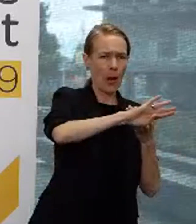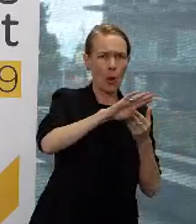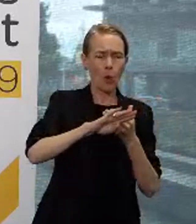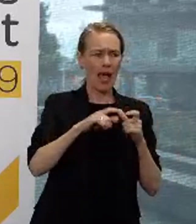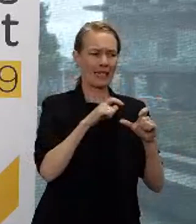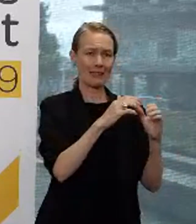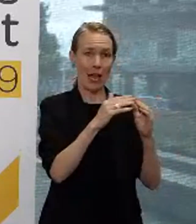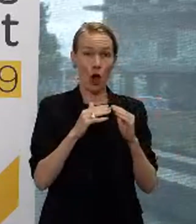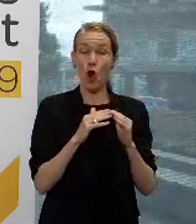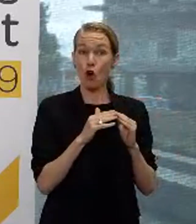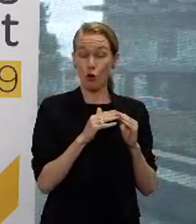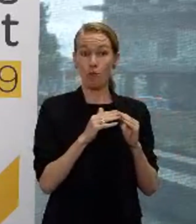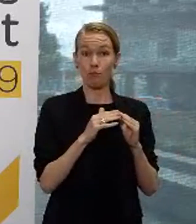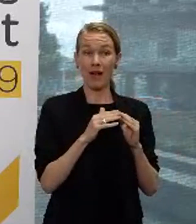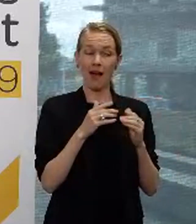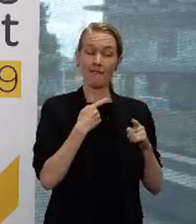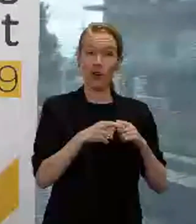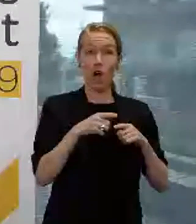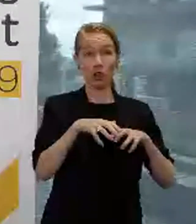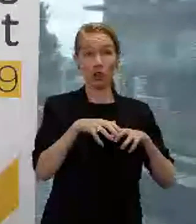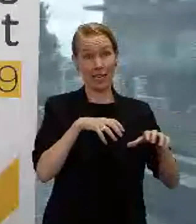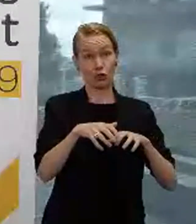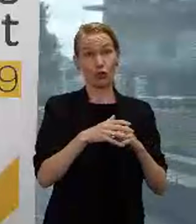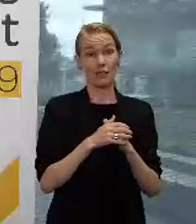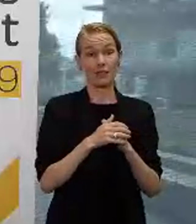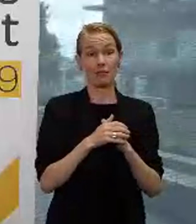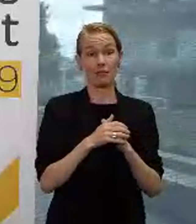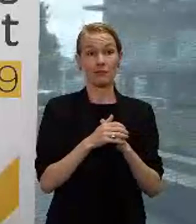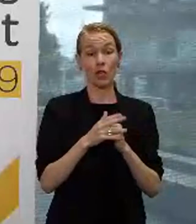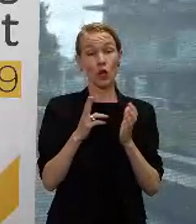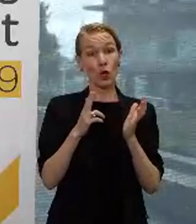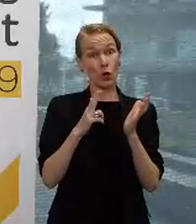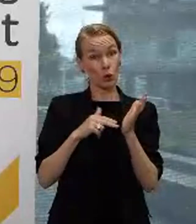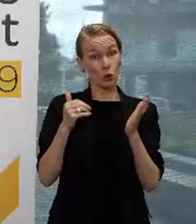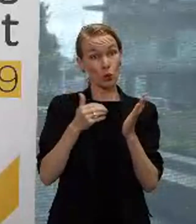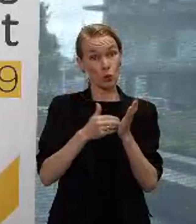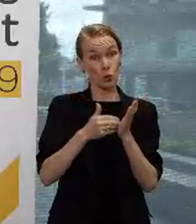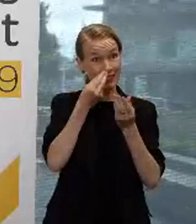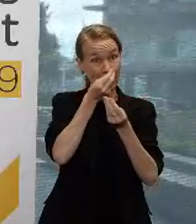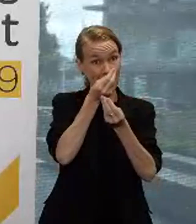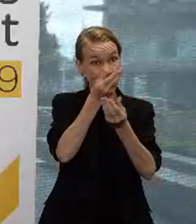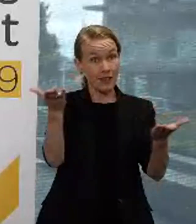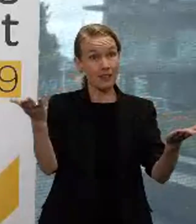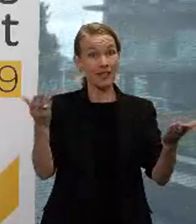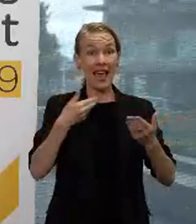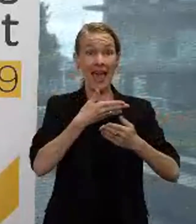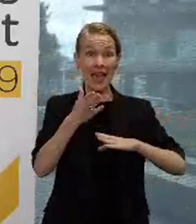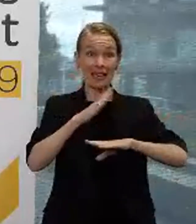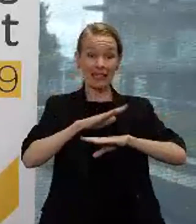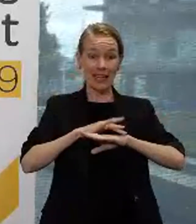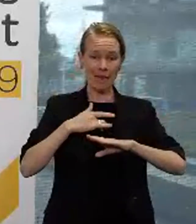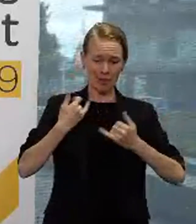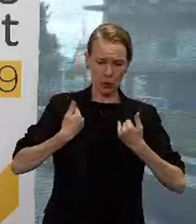So all New Zealanders do need to remain vigilant for any symptoms of COVID 19. And once again, repeating that request, if you